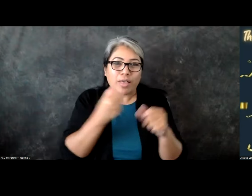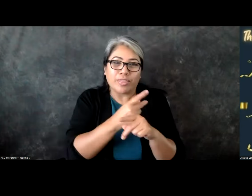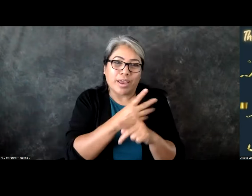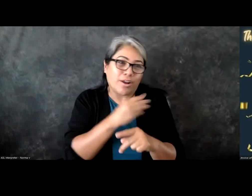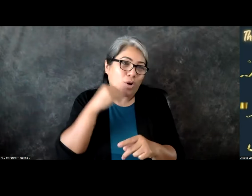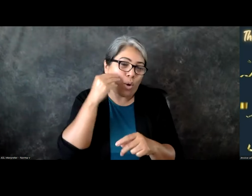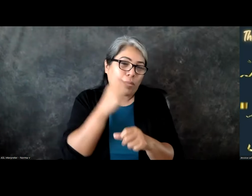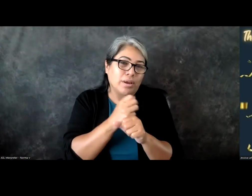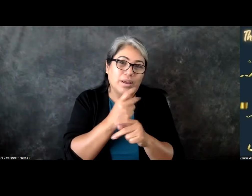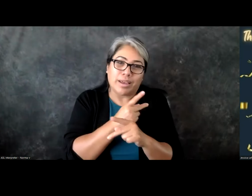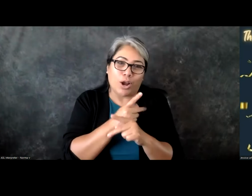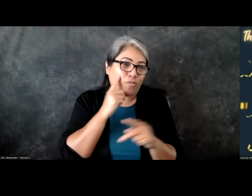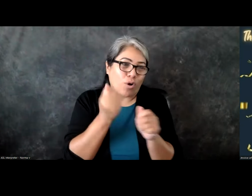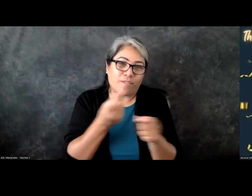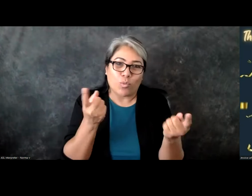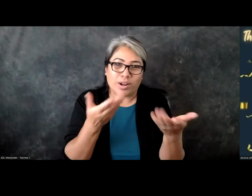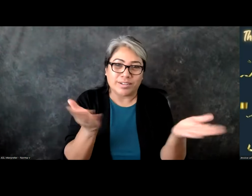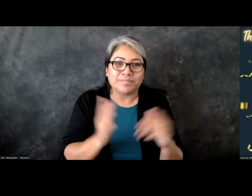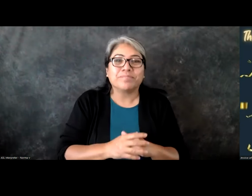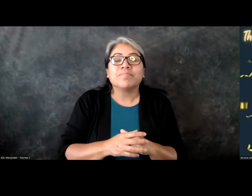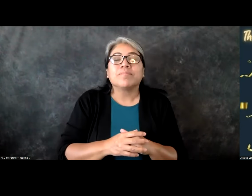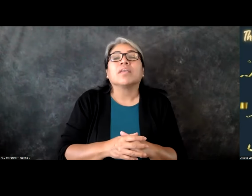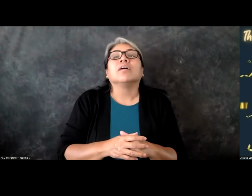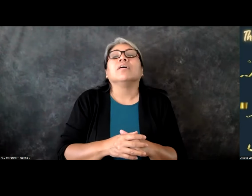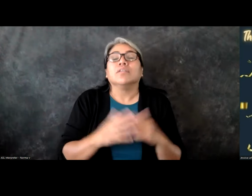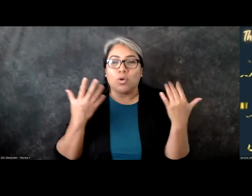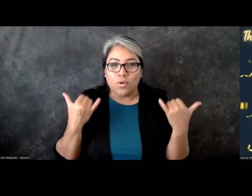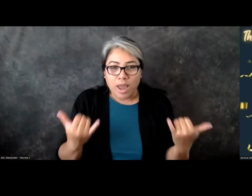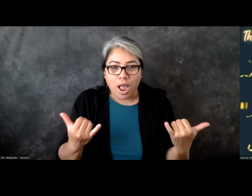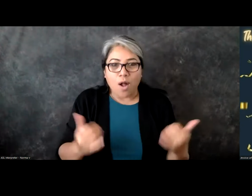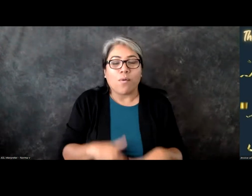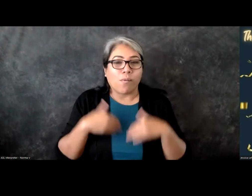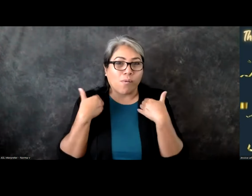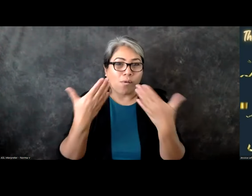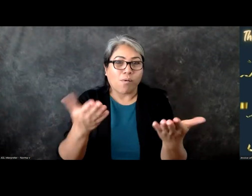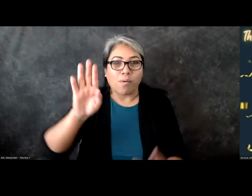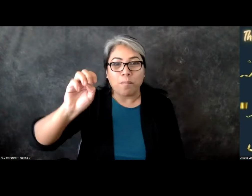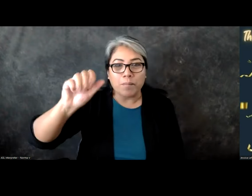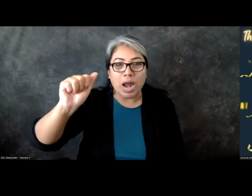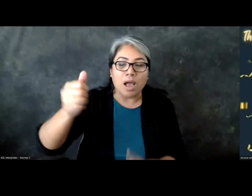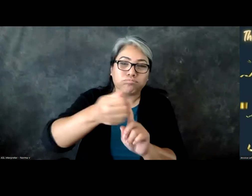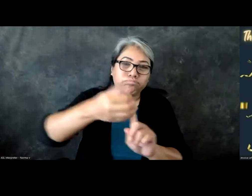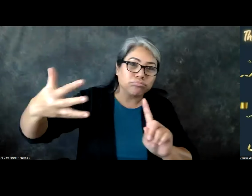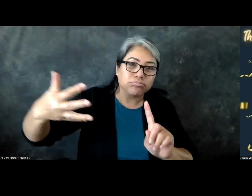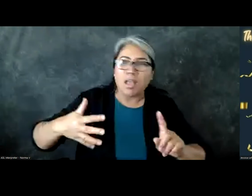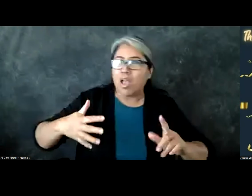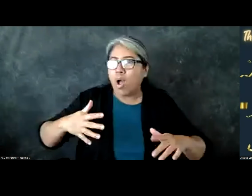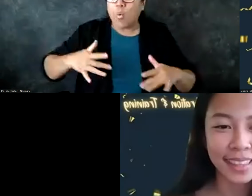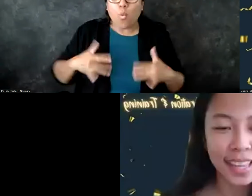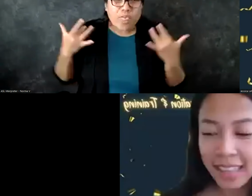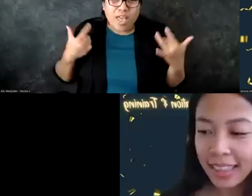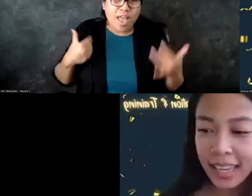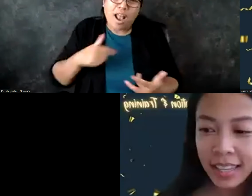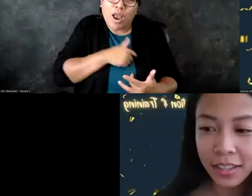work with folks at justice and aging and CANHR and others to fight for better health care and home care for everyone.